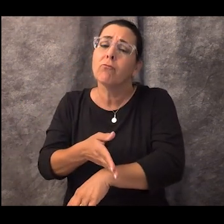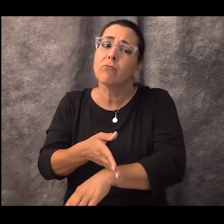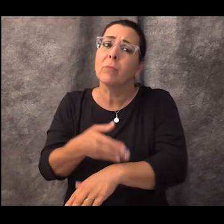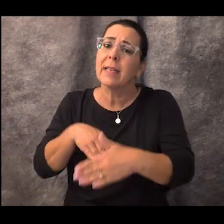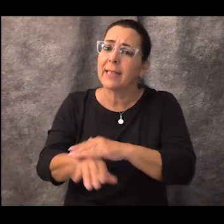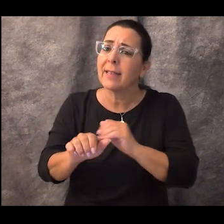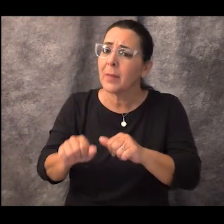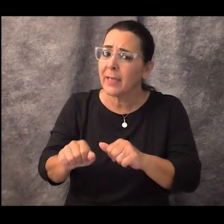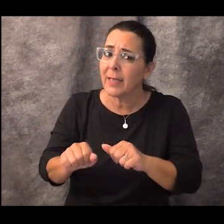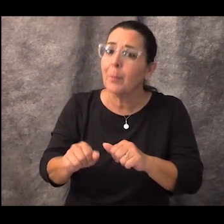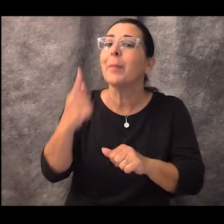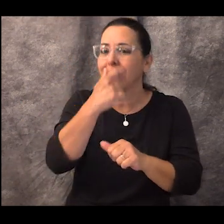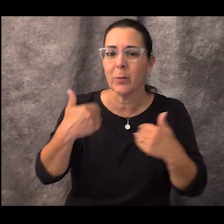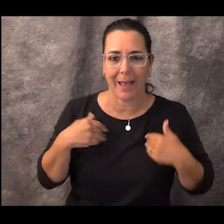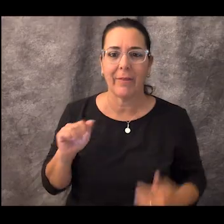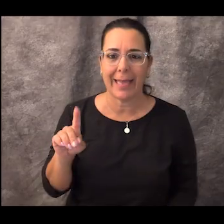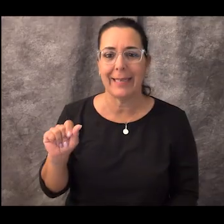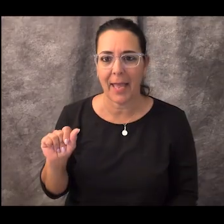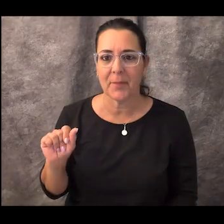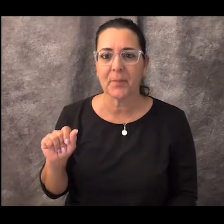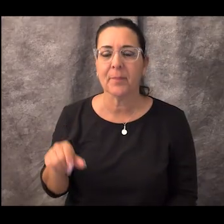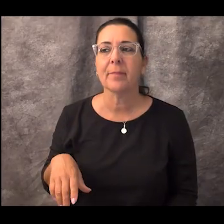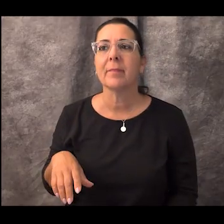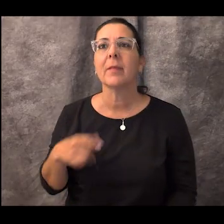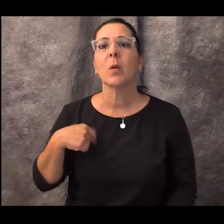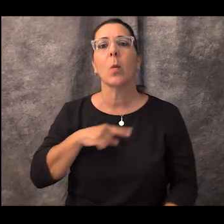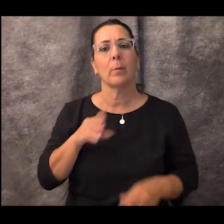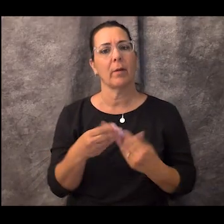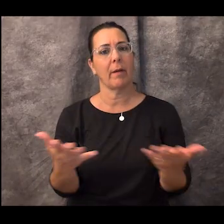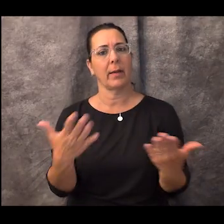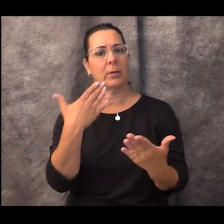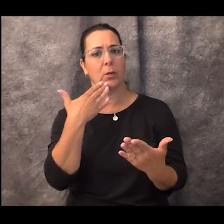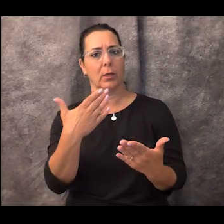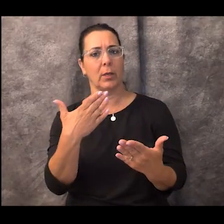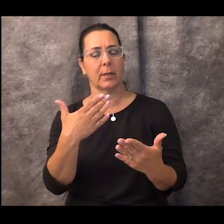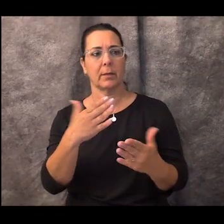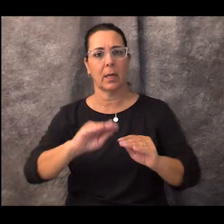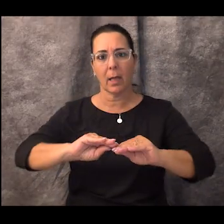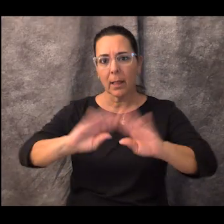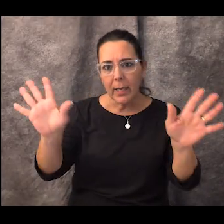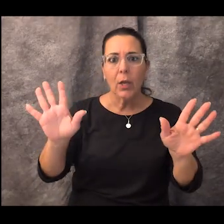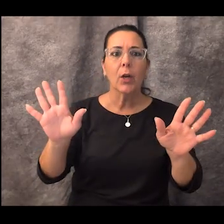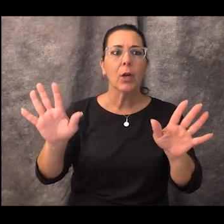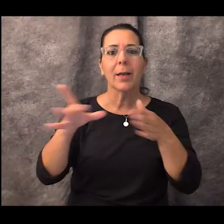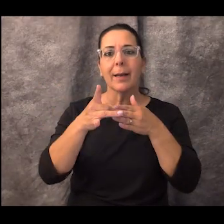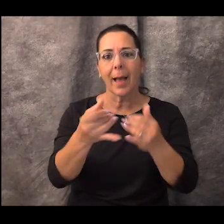because of the ADA, really like laying out very clear guidelines on what it means to be accessible. And we, almost said move the ball forward